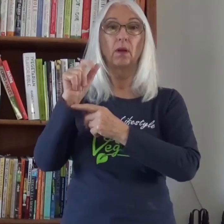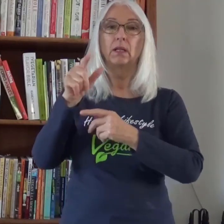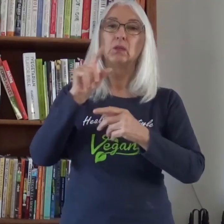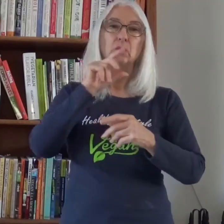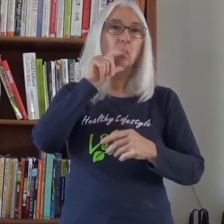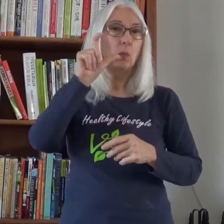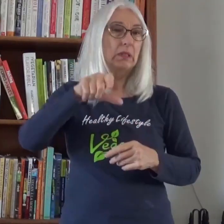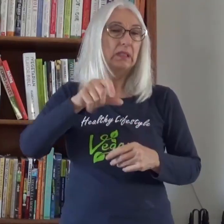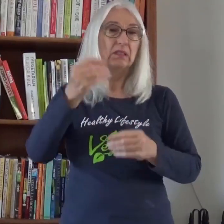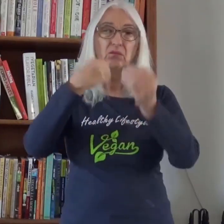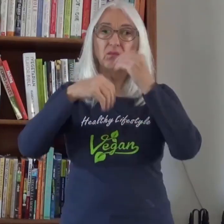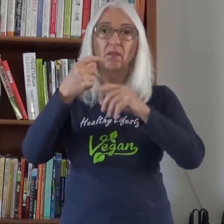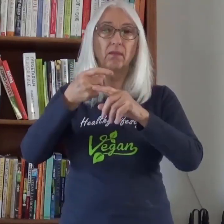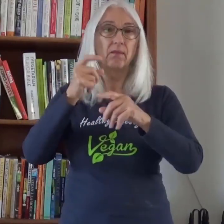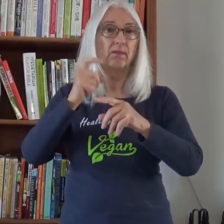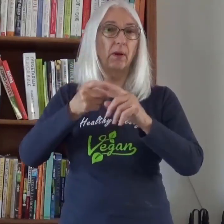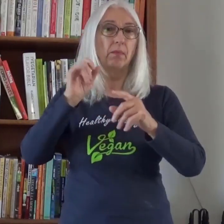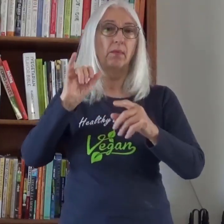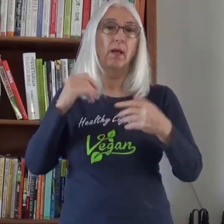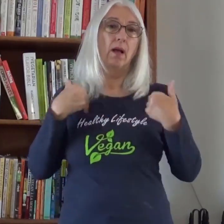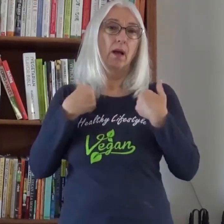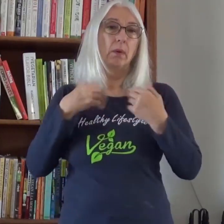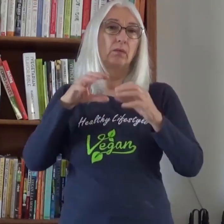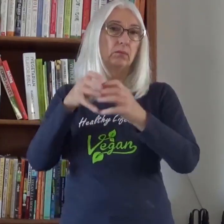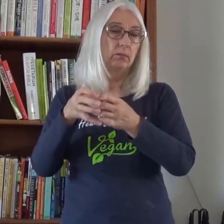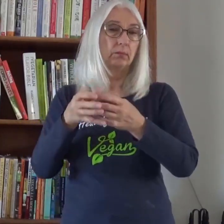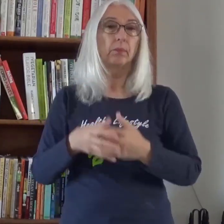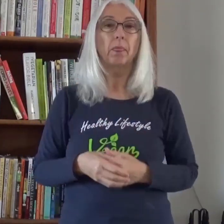there is no need to consume it from animal sources.